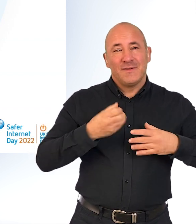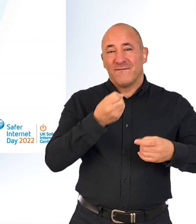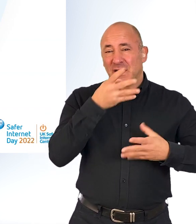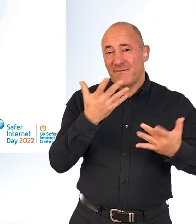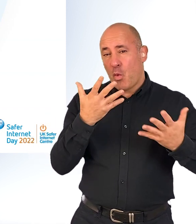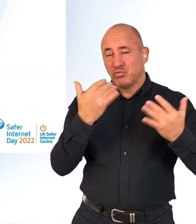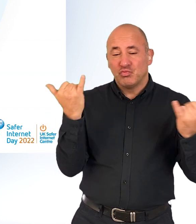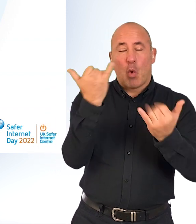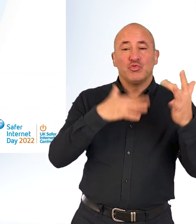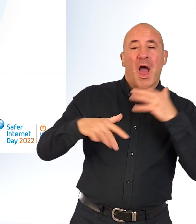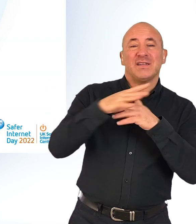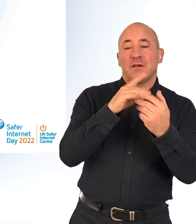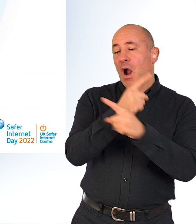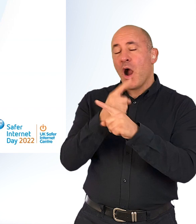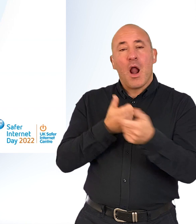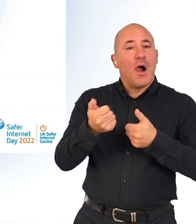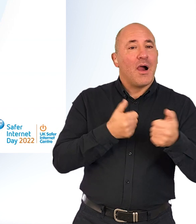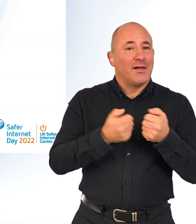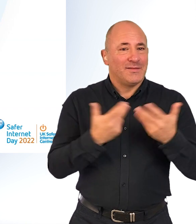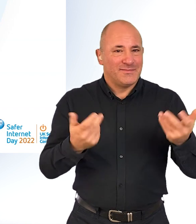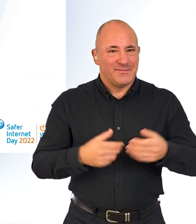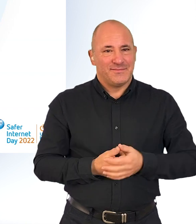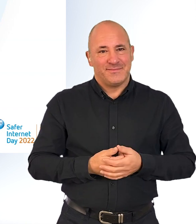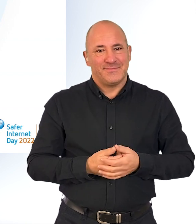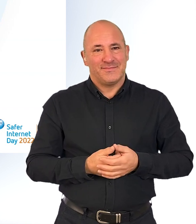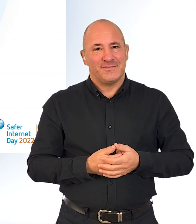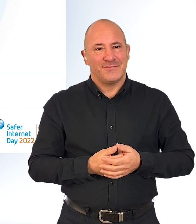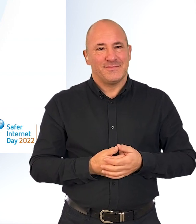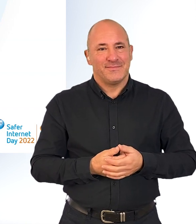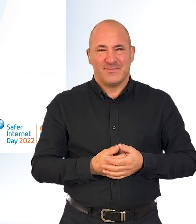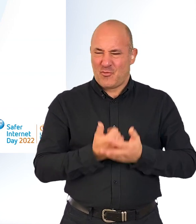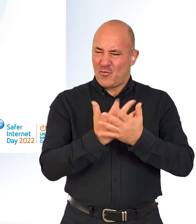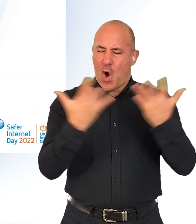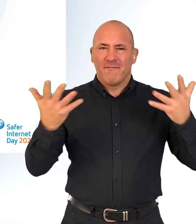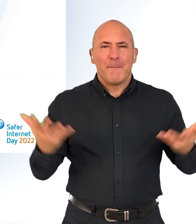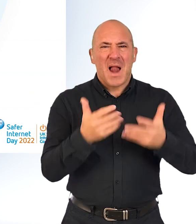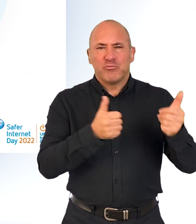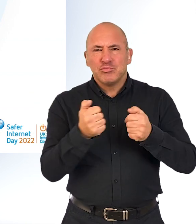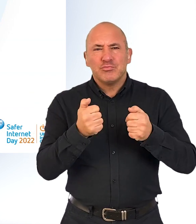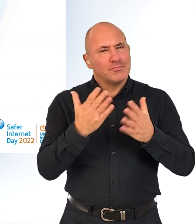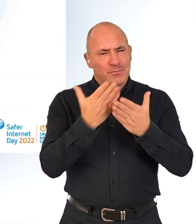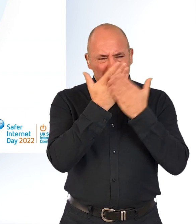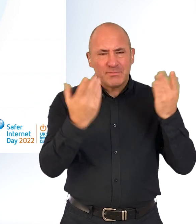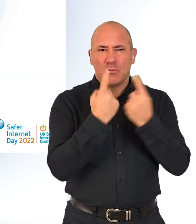and can be a fantastic space for socialising with other people. Plenty of players treat each other with respect